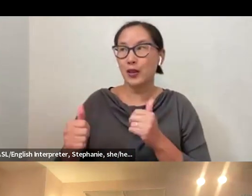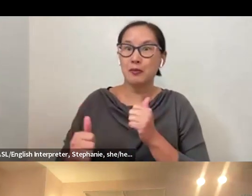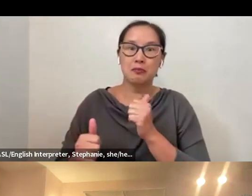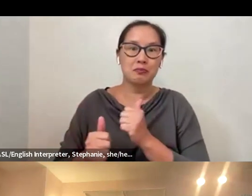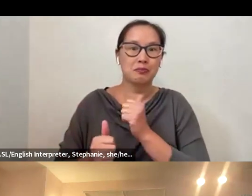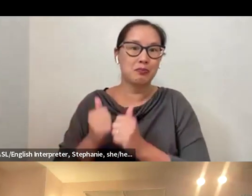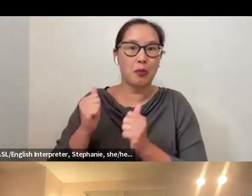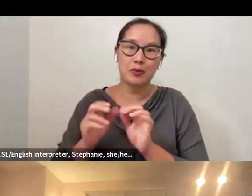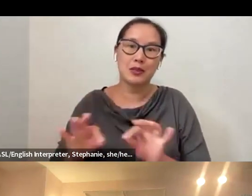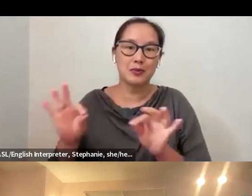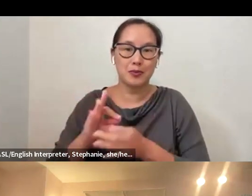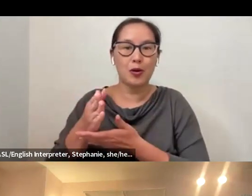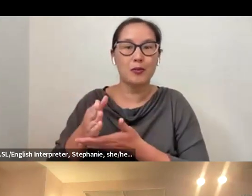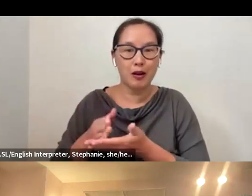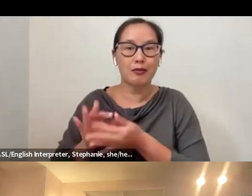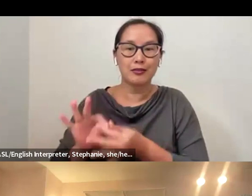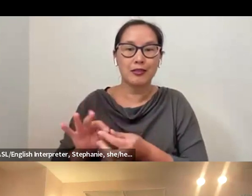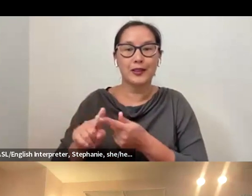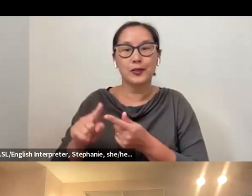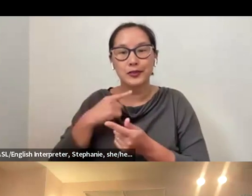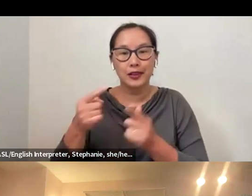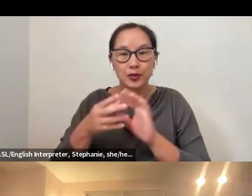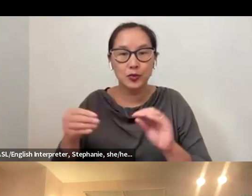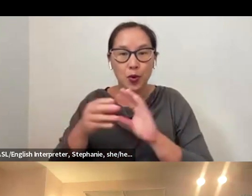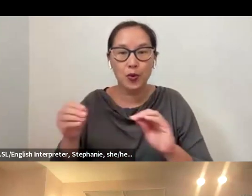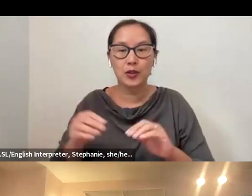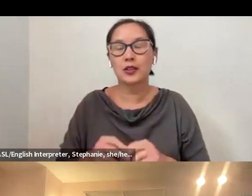I also really enjoyed working on the scoring of the film,